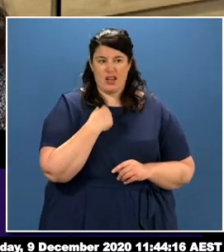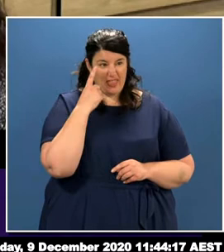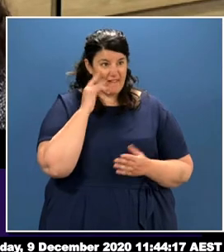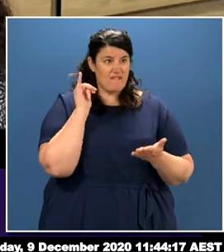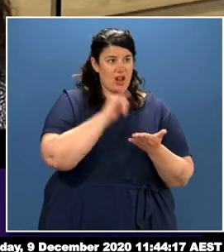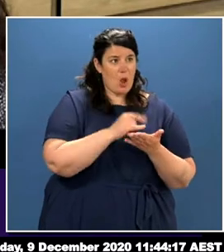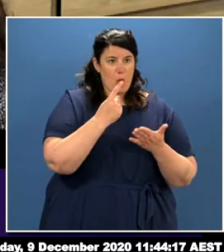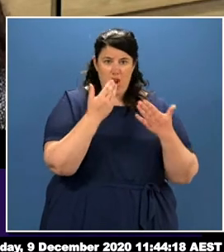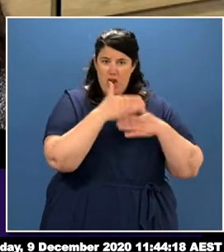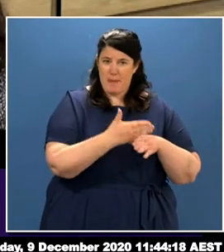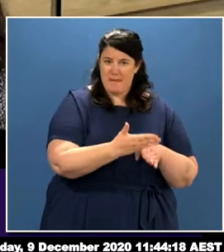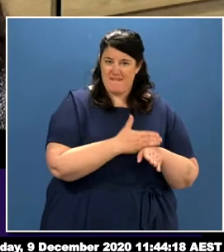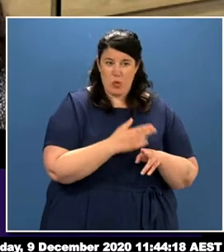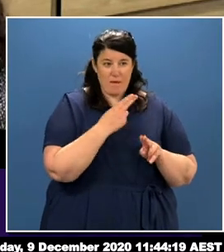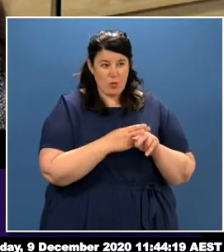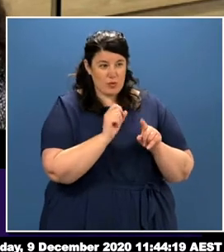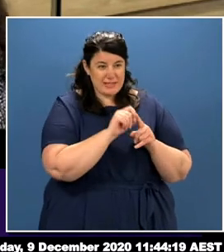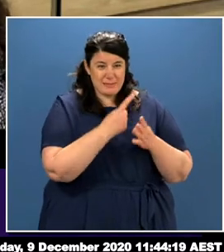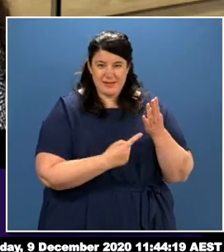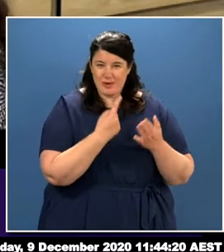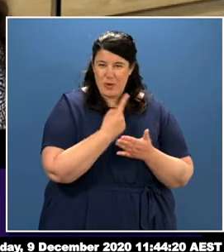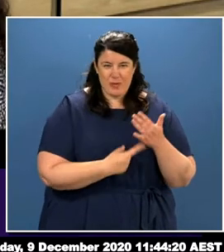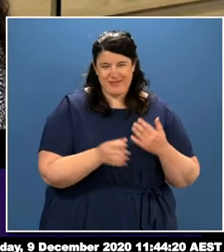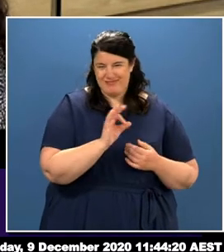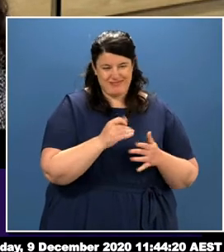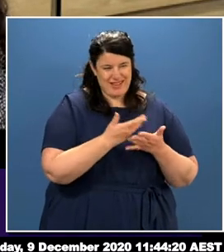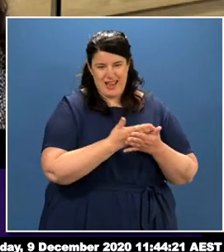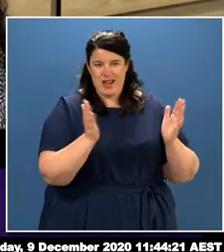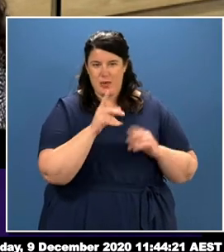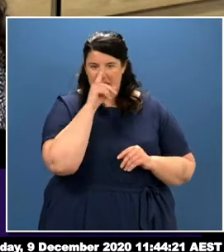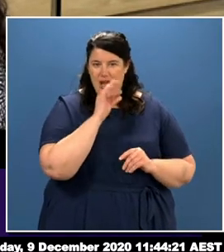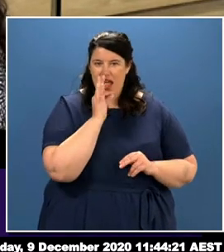disability-specific modification, and that was flying down the night before.